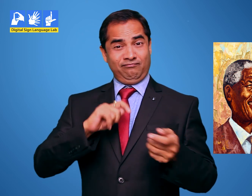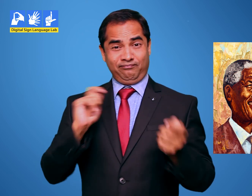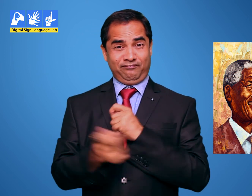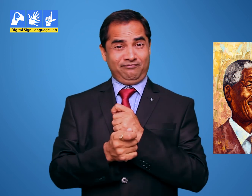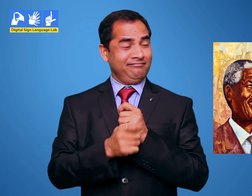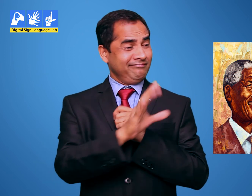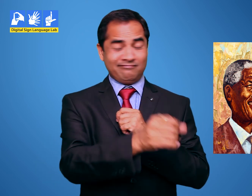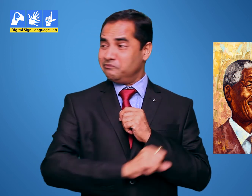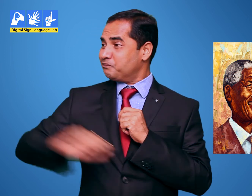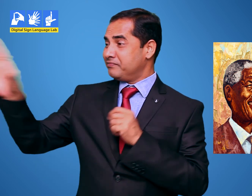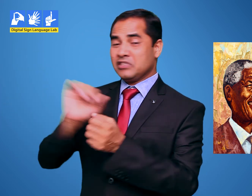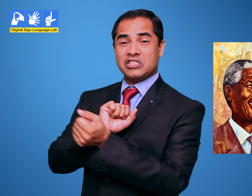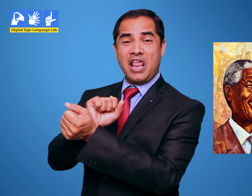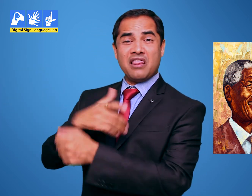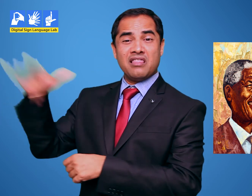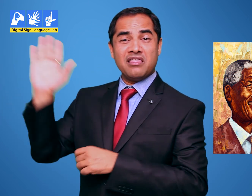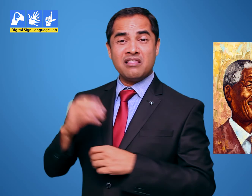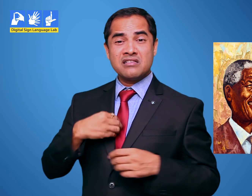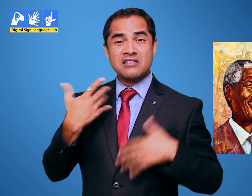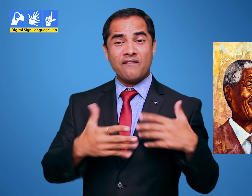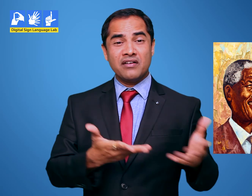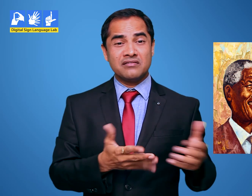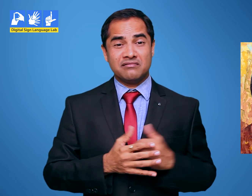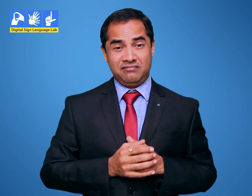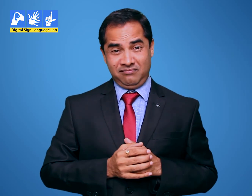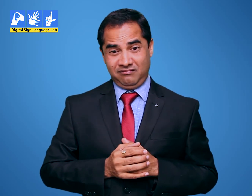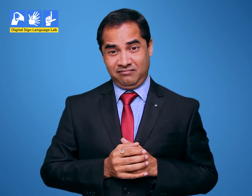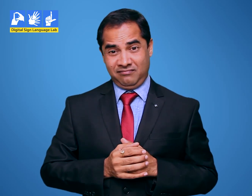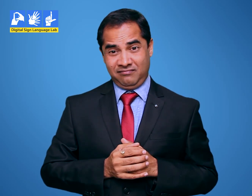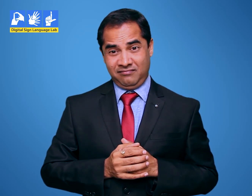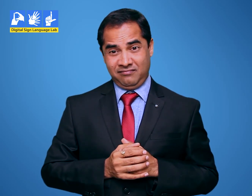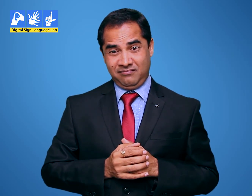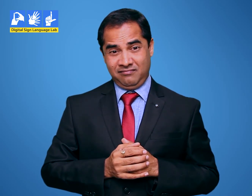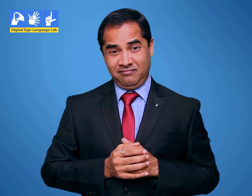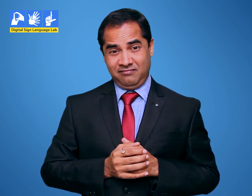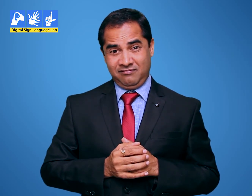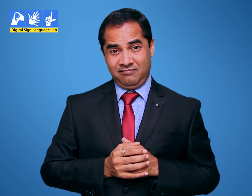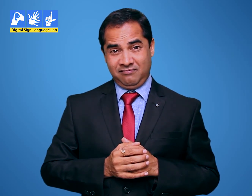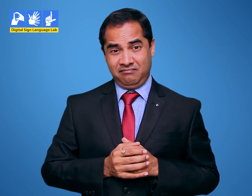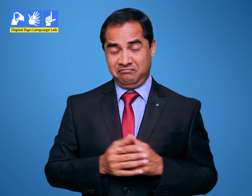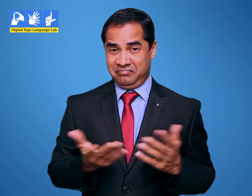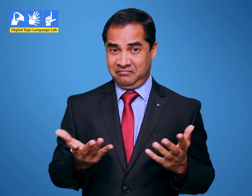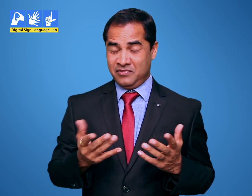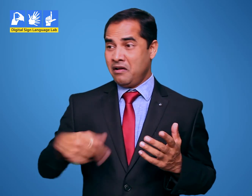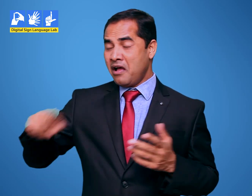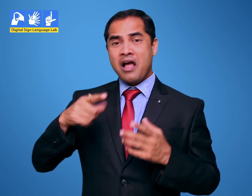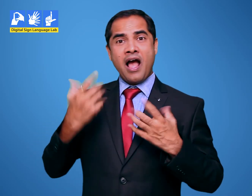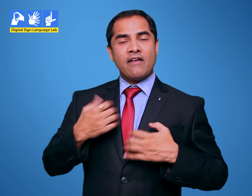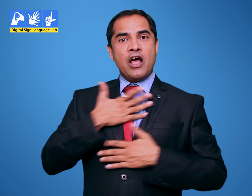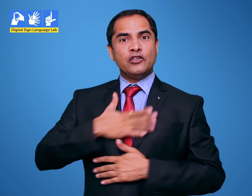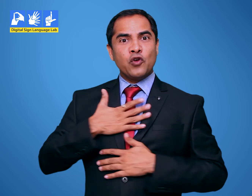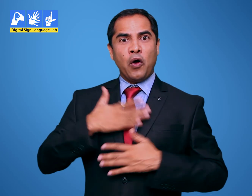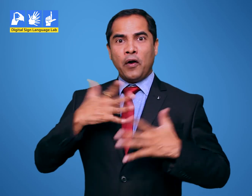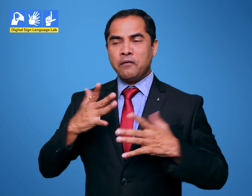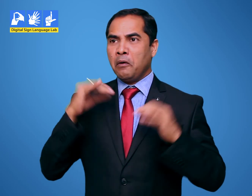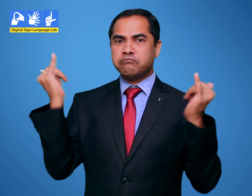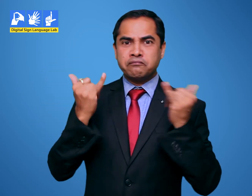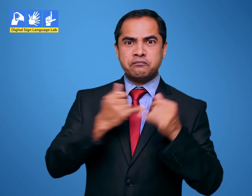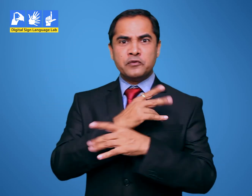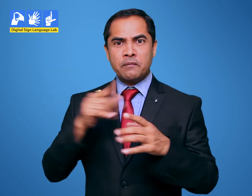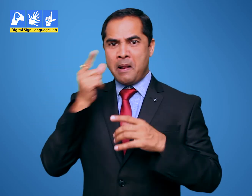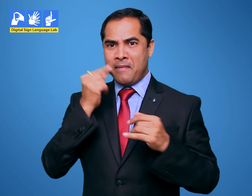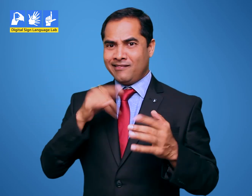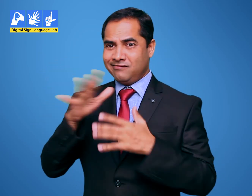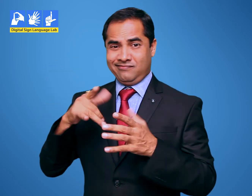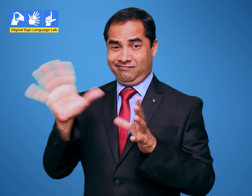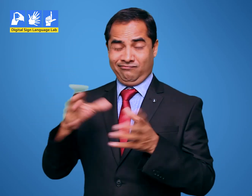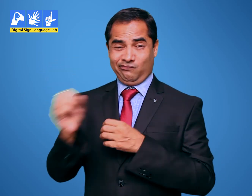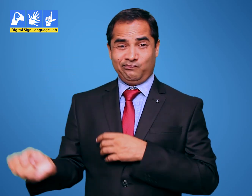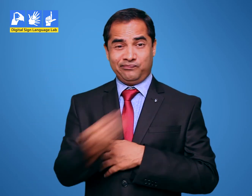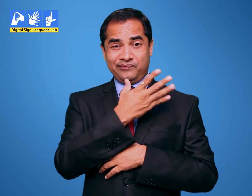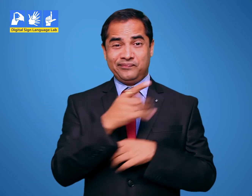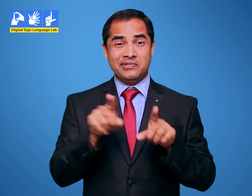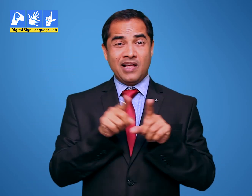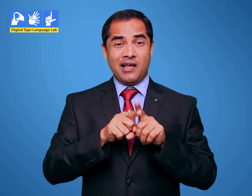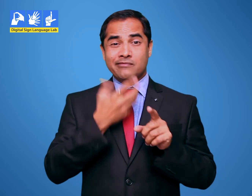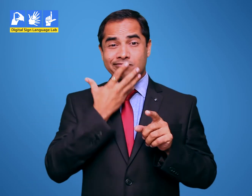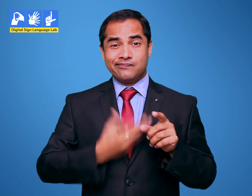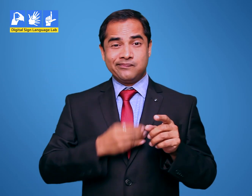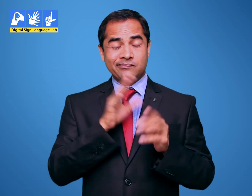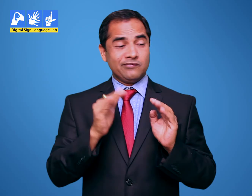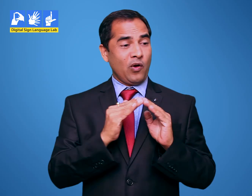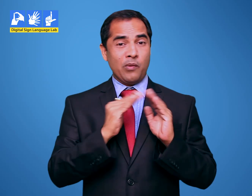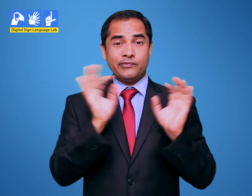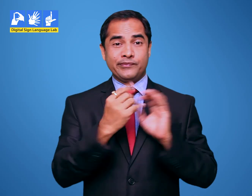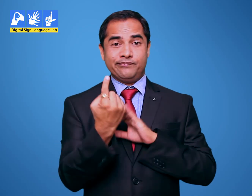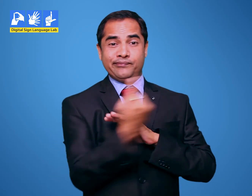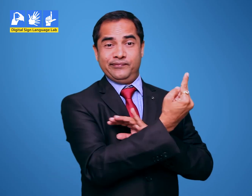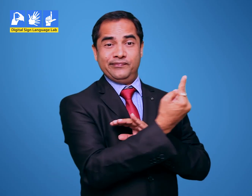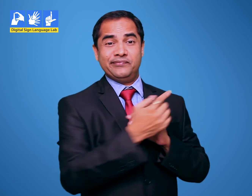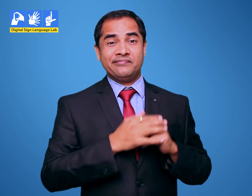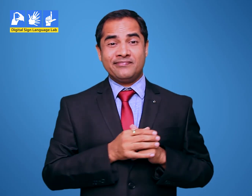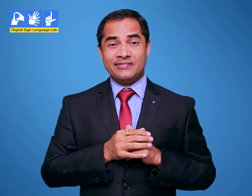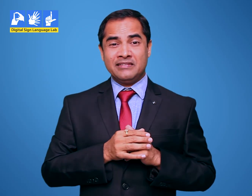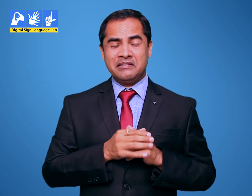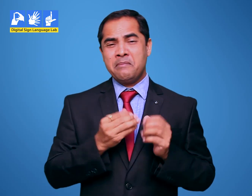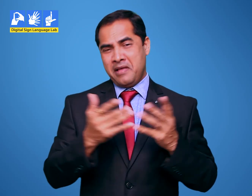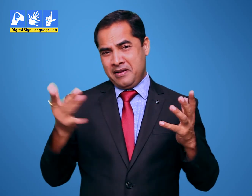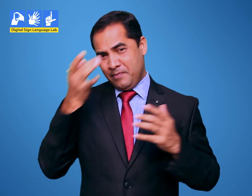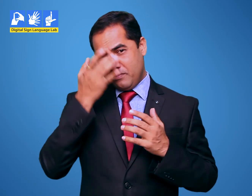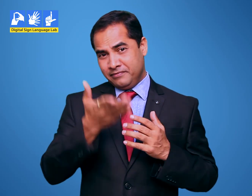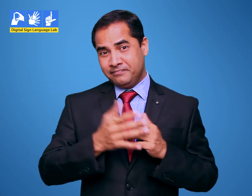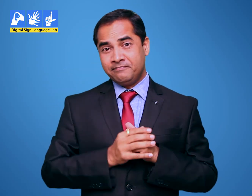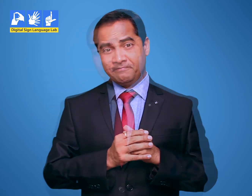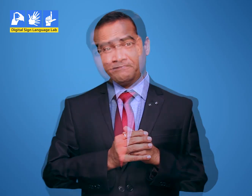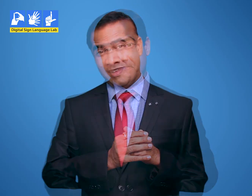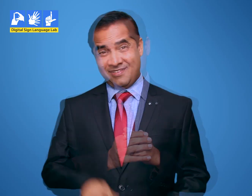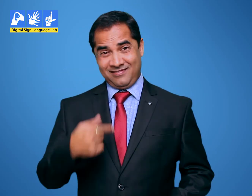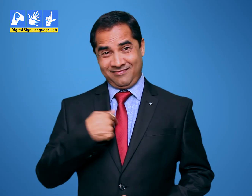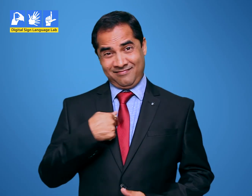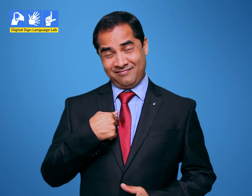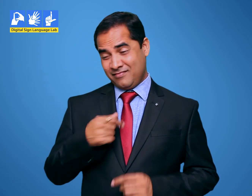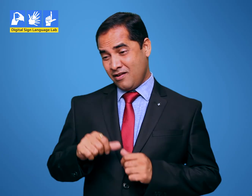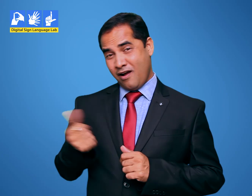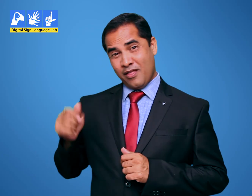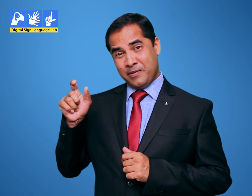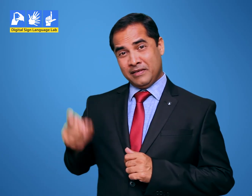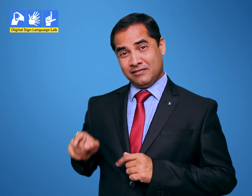a home, that forced a life loving man to live like a monk. I'm no more virtuous